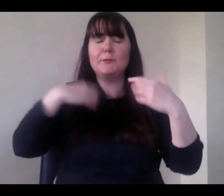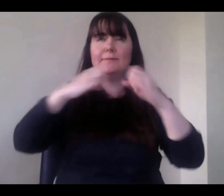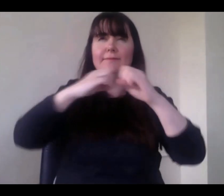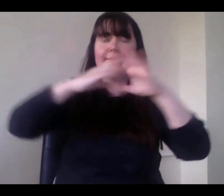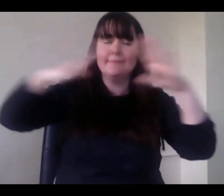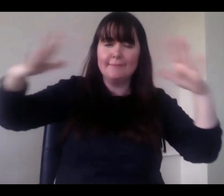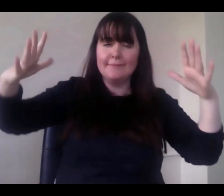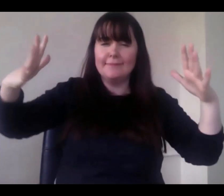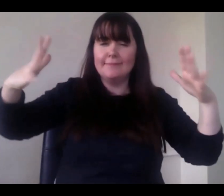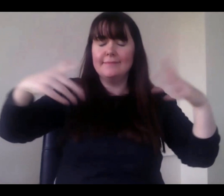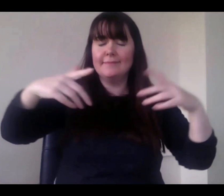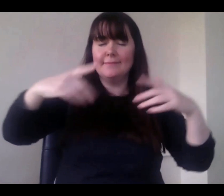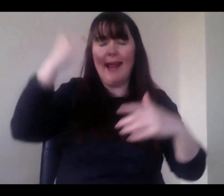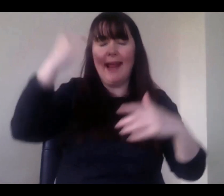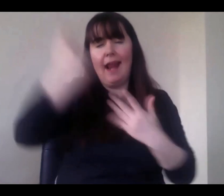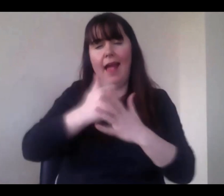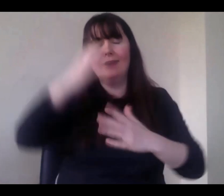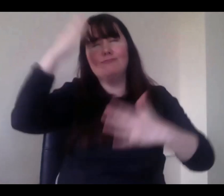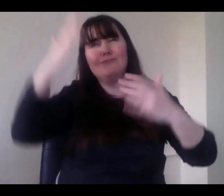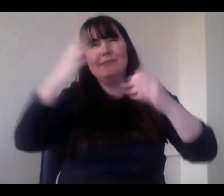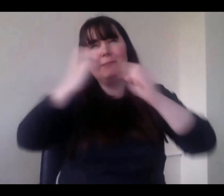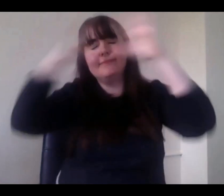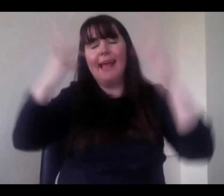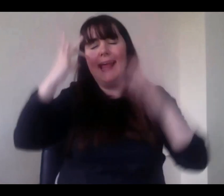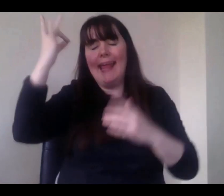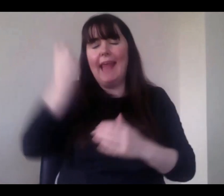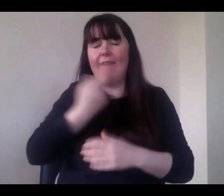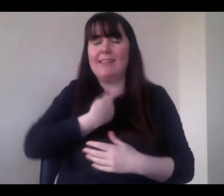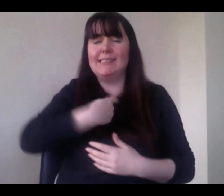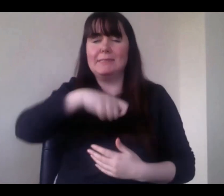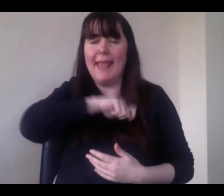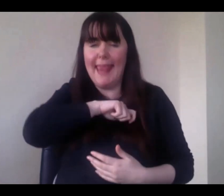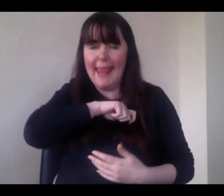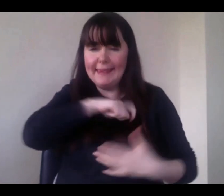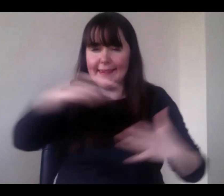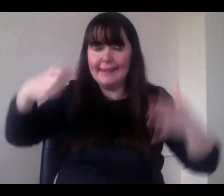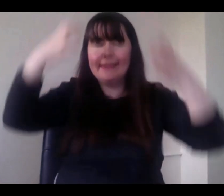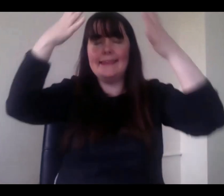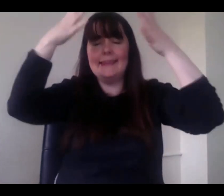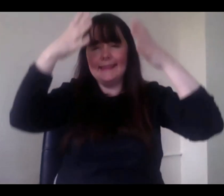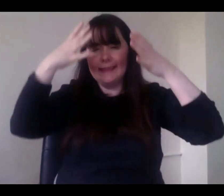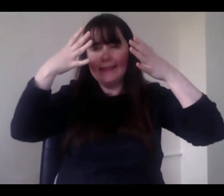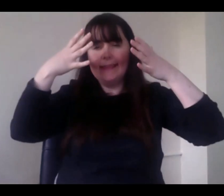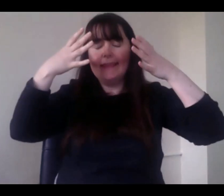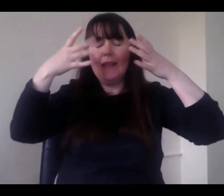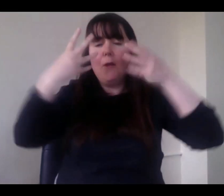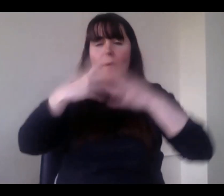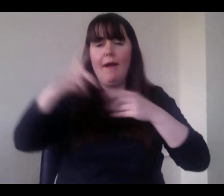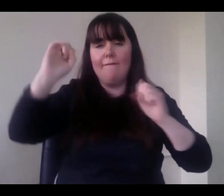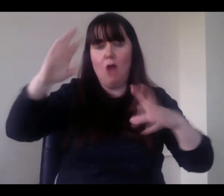you walked in and you were settled down under the fabric and then at an alarm bell, which